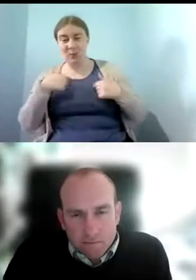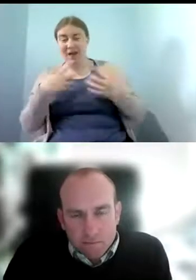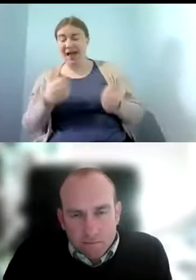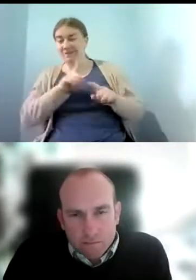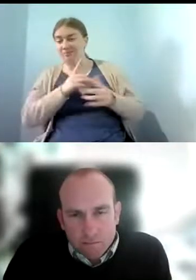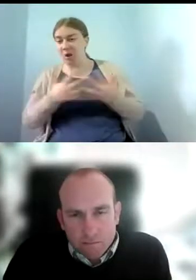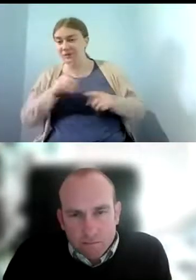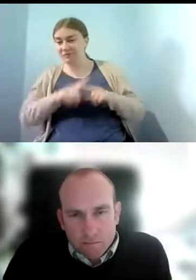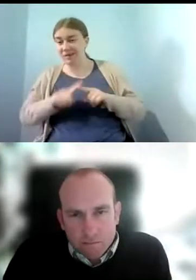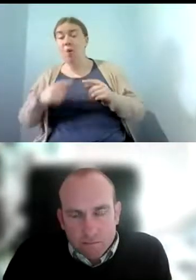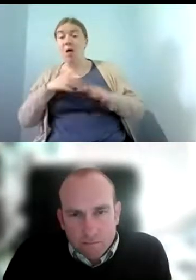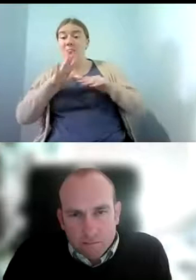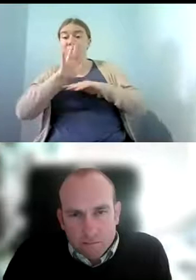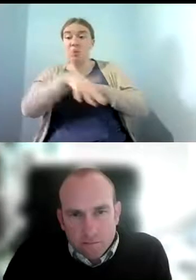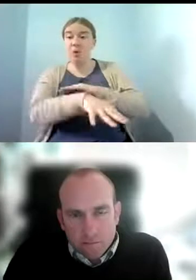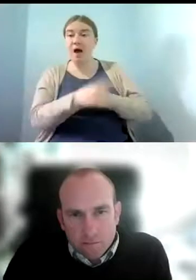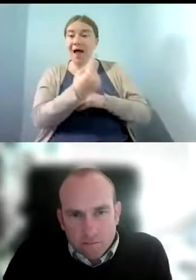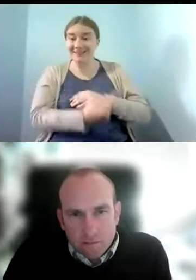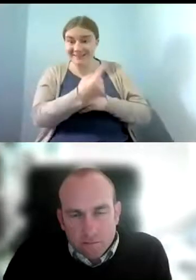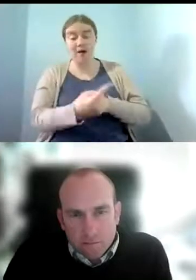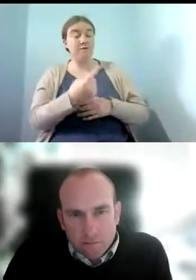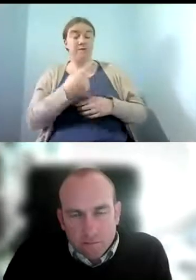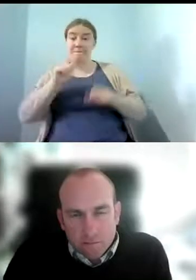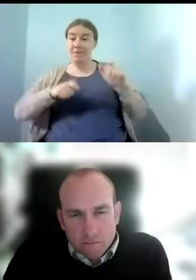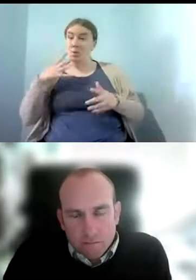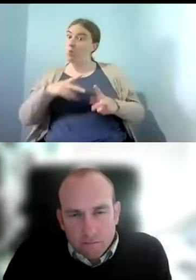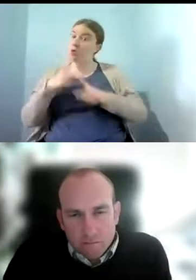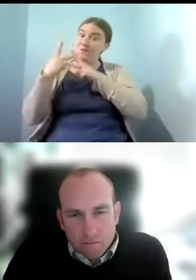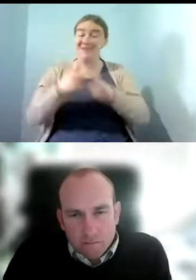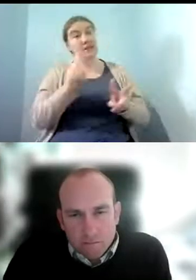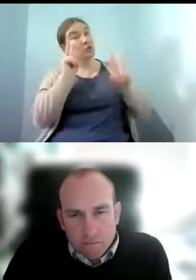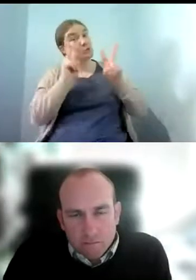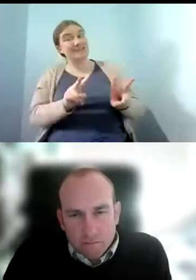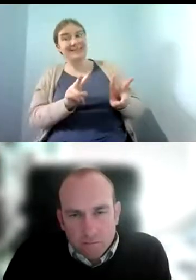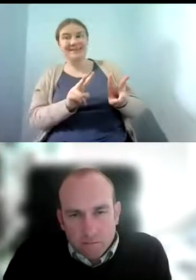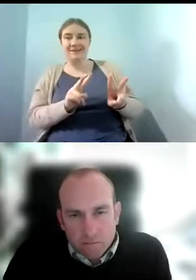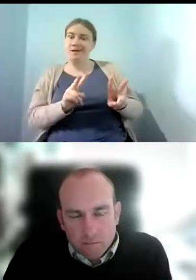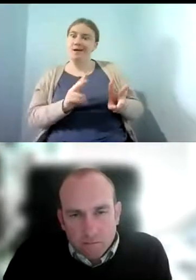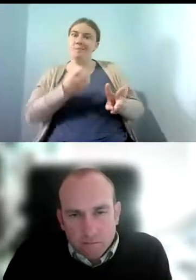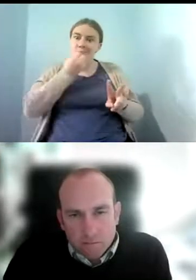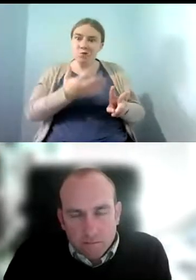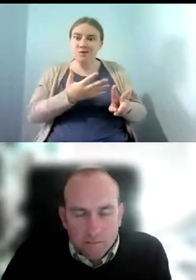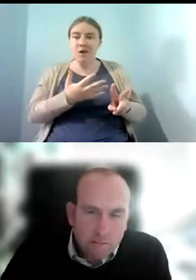an attraction um in other you know on other rivers in other places we tend to be where um sometimes in the summer people go so